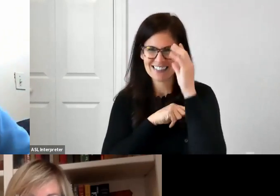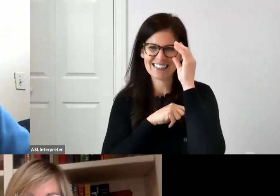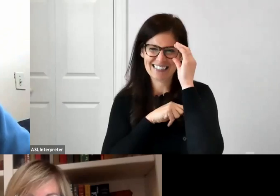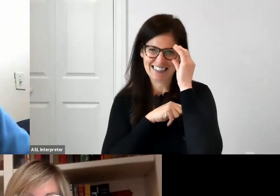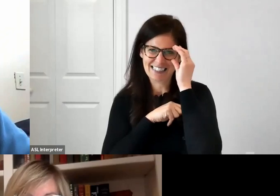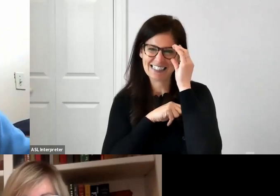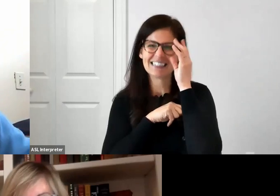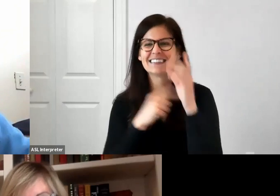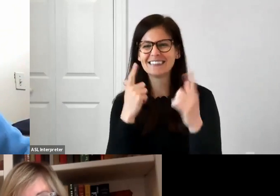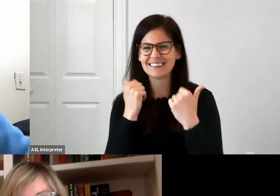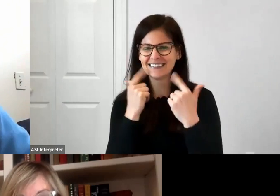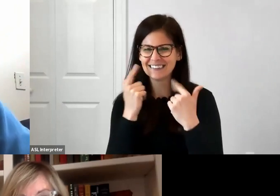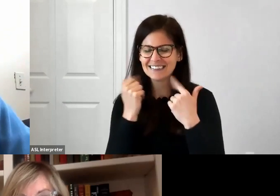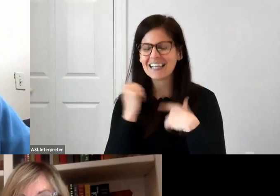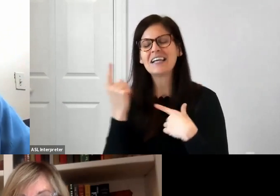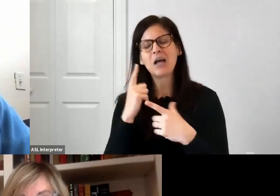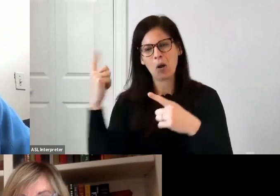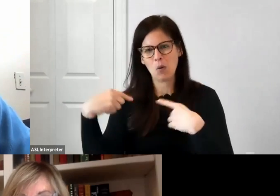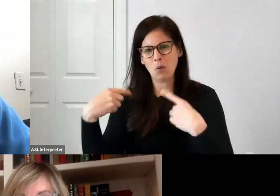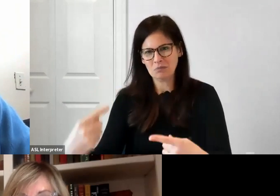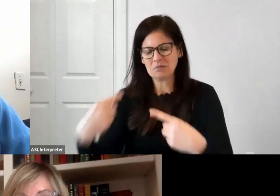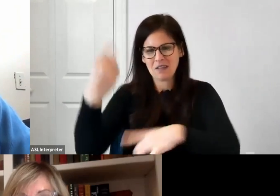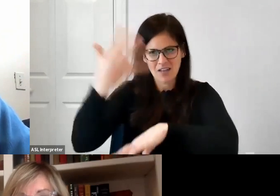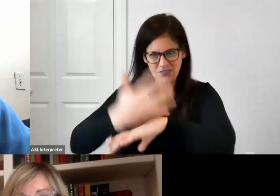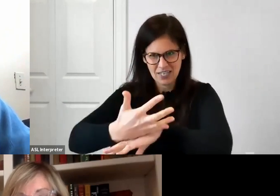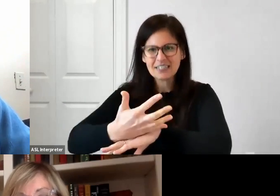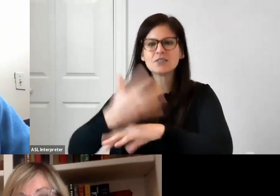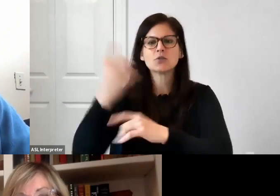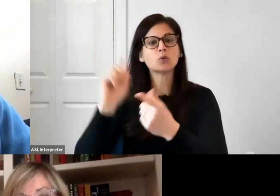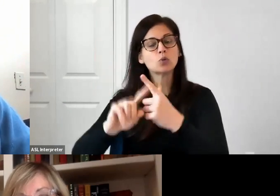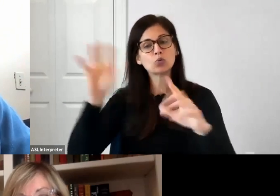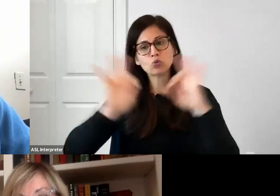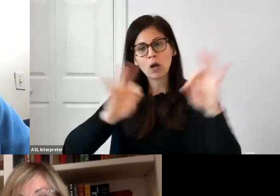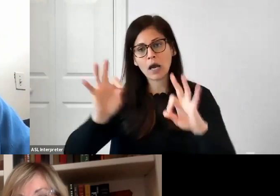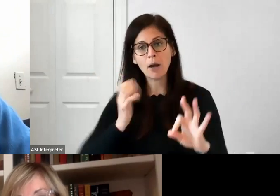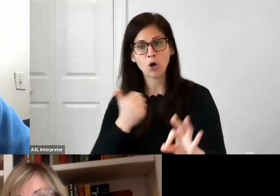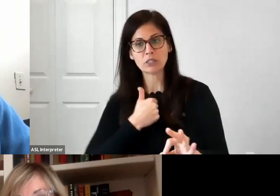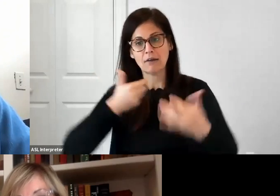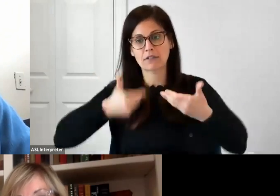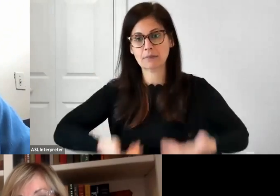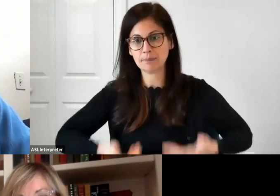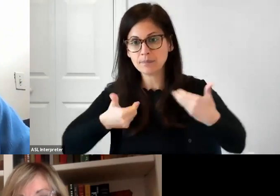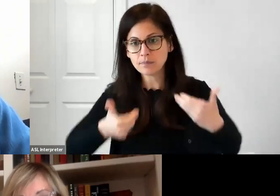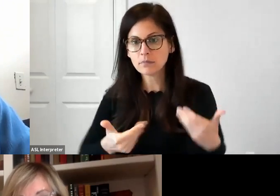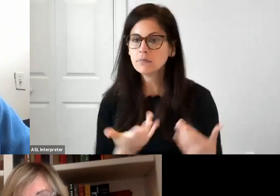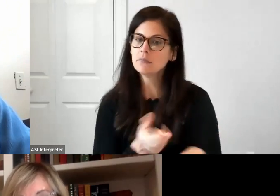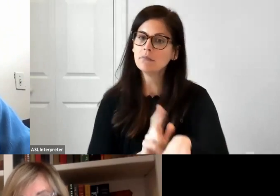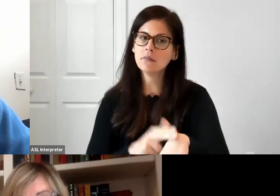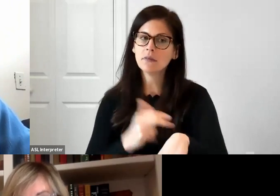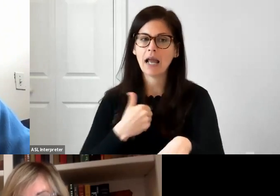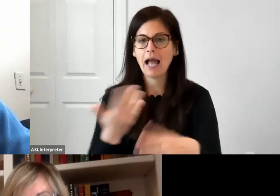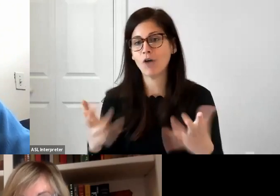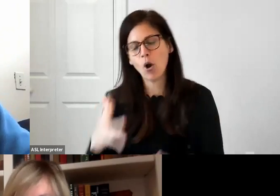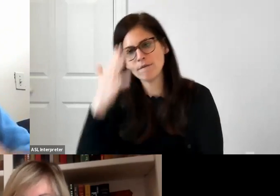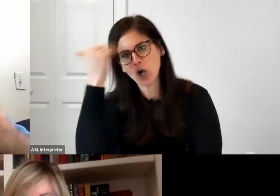on this call over the next five days to describe ourselves. And naturally, I have already forgotten.